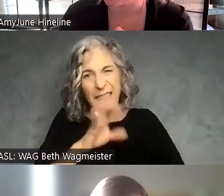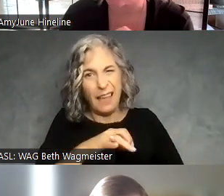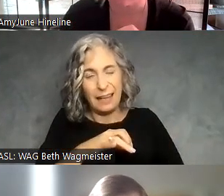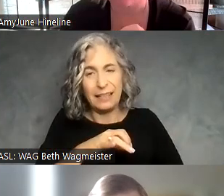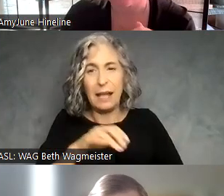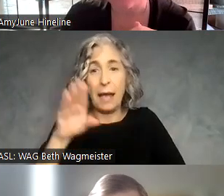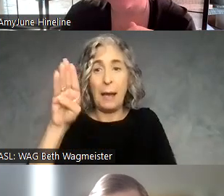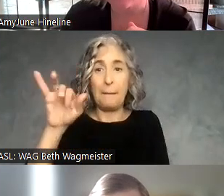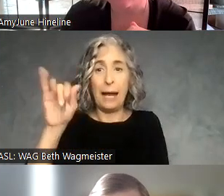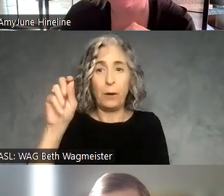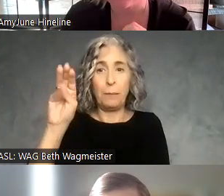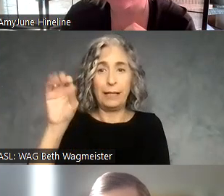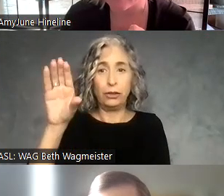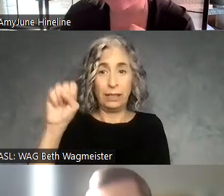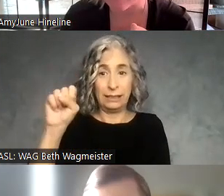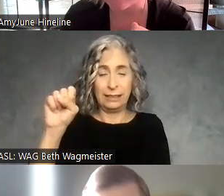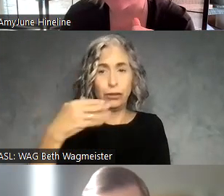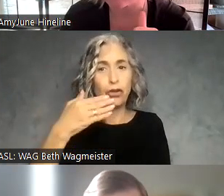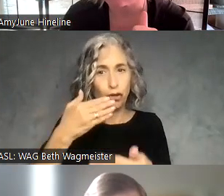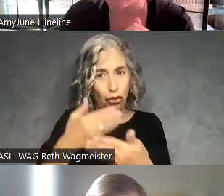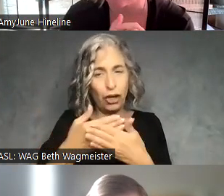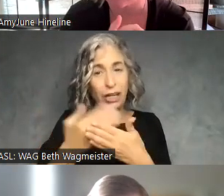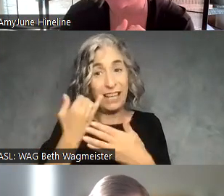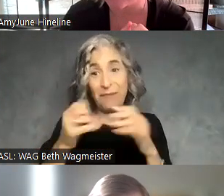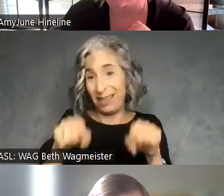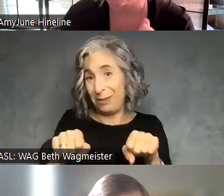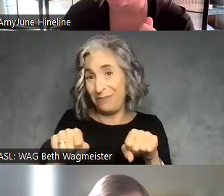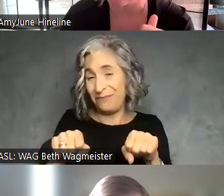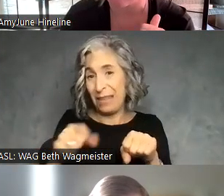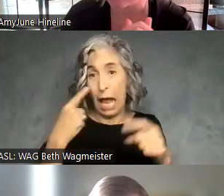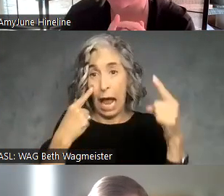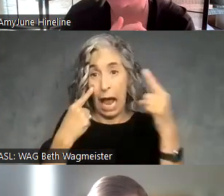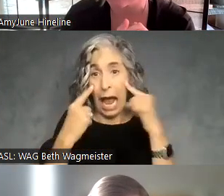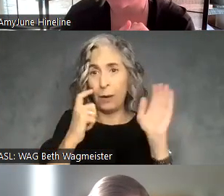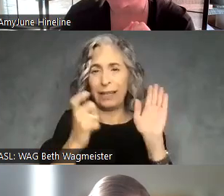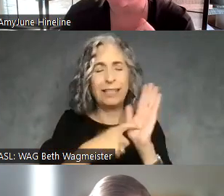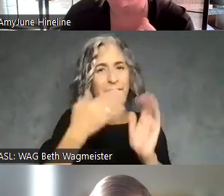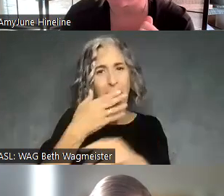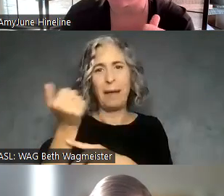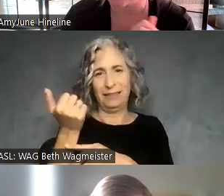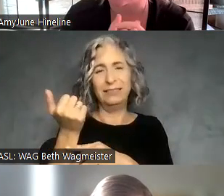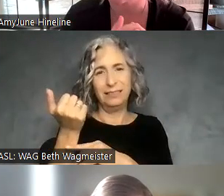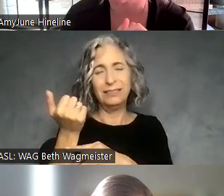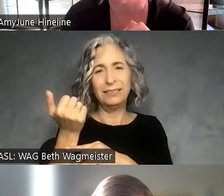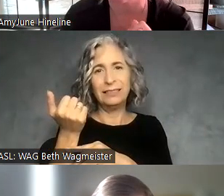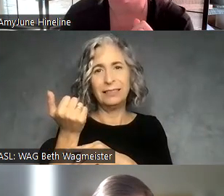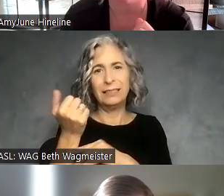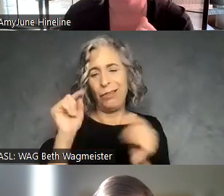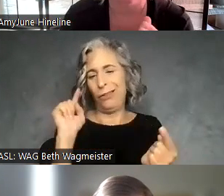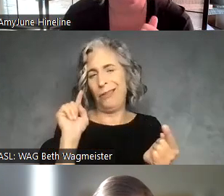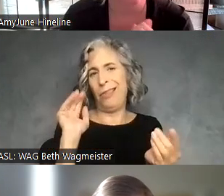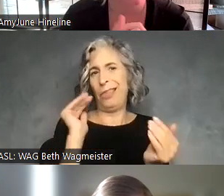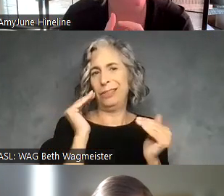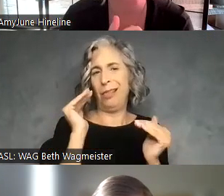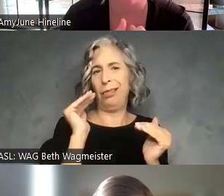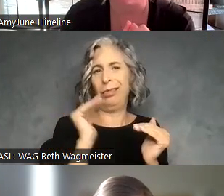We have a question in Chat already: In your opinion, what is the best alternative to a CAPTCHA